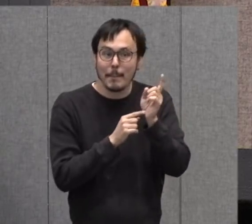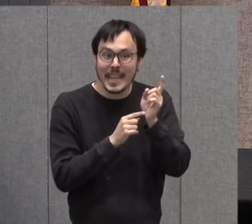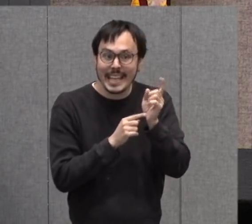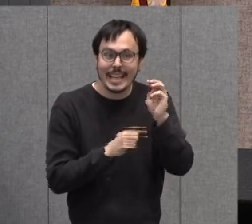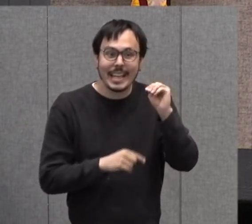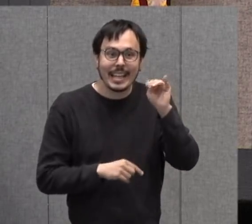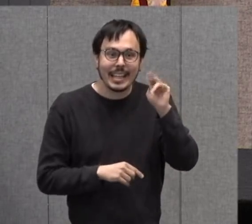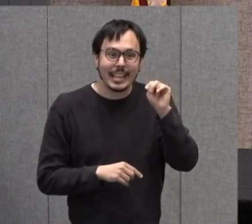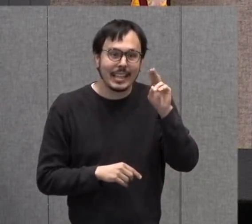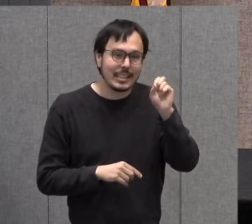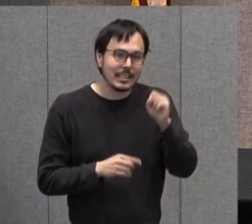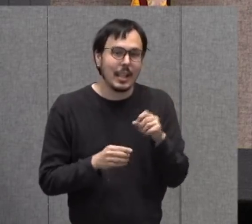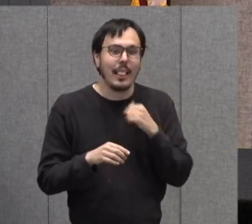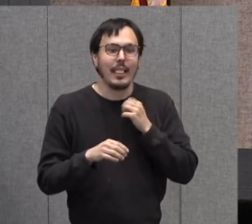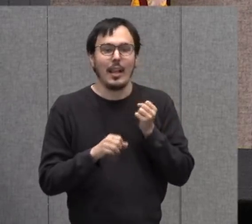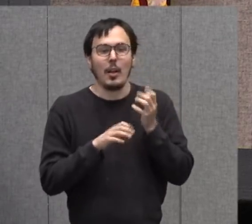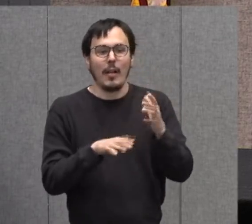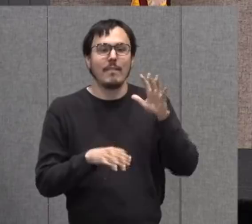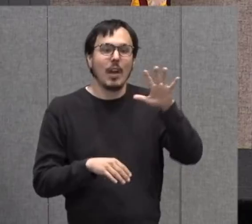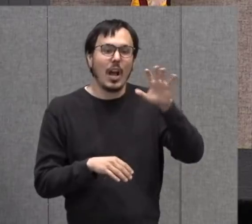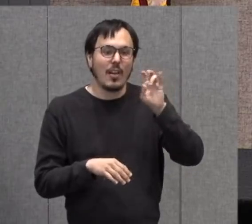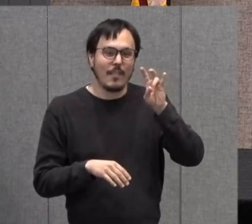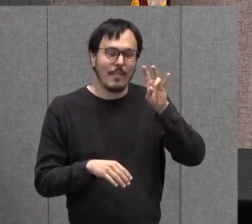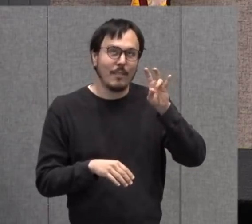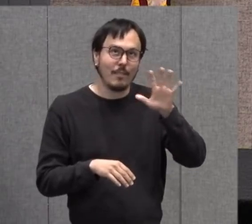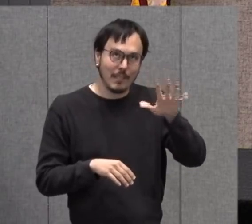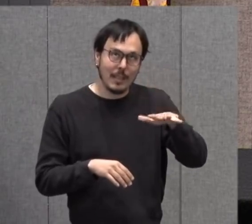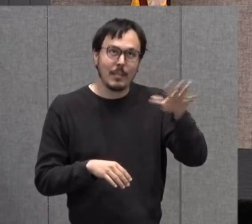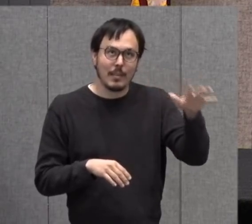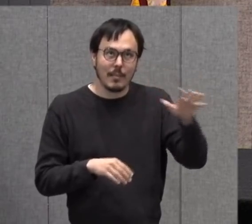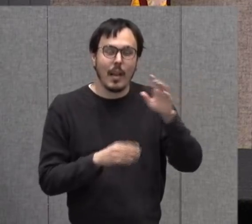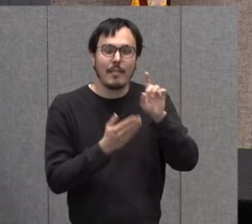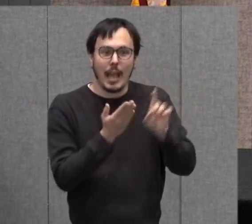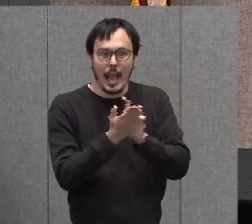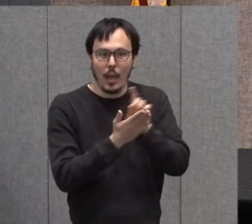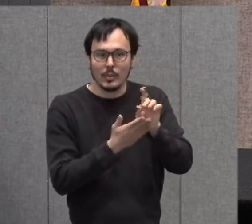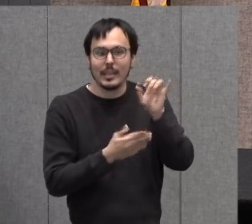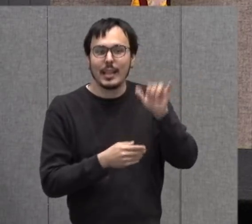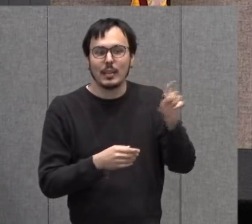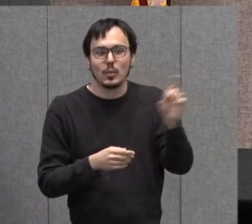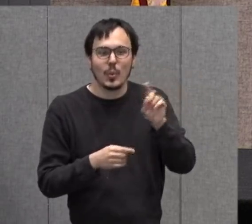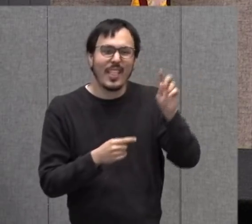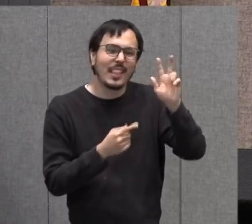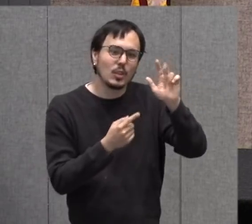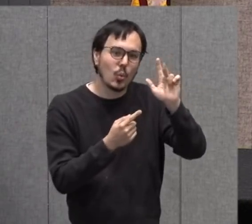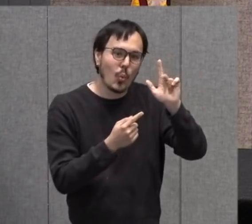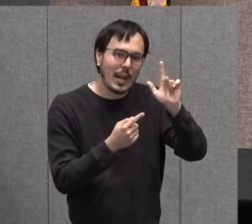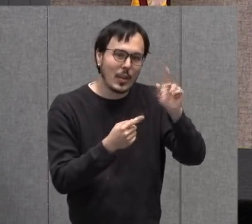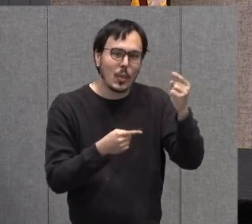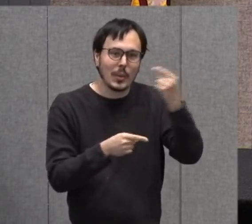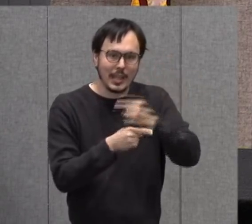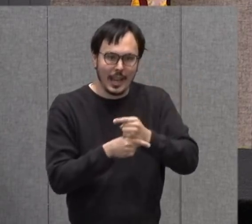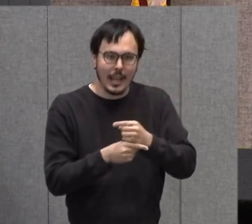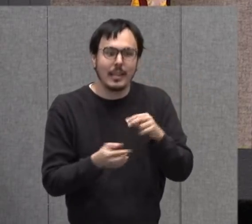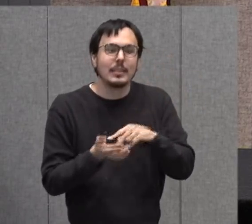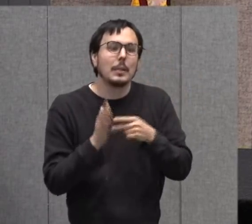which makes 555 1/2 hours which is where they got the 23 days. So, they really the interesting thing